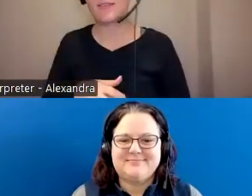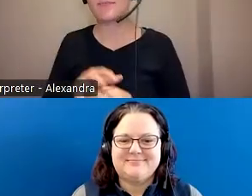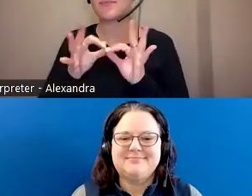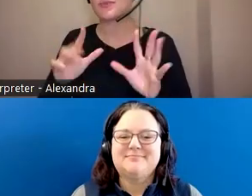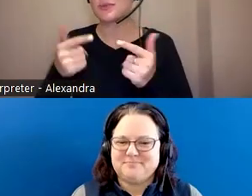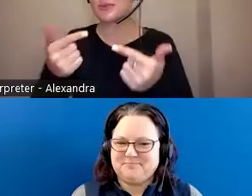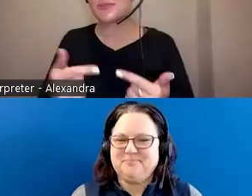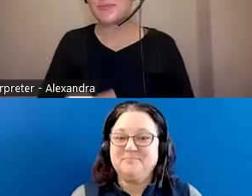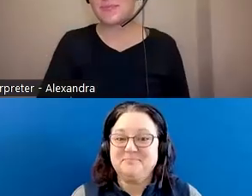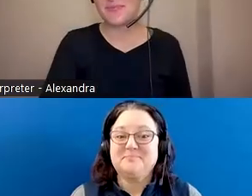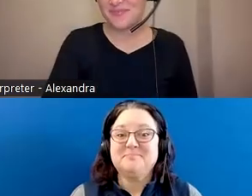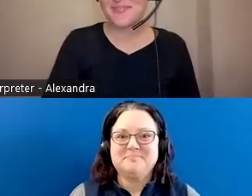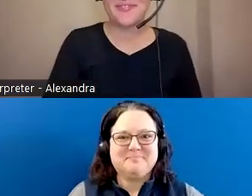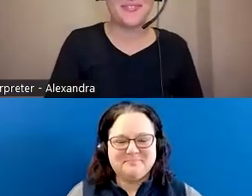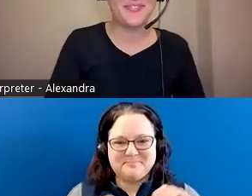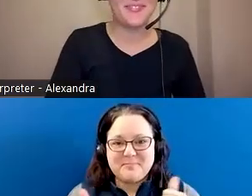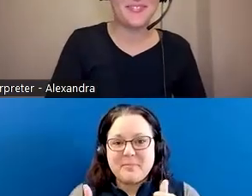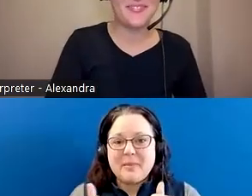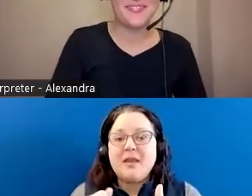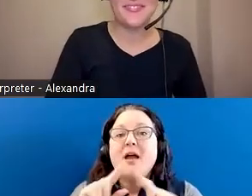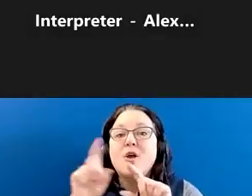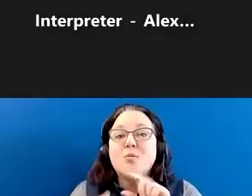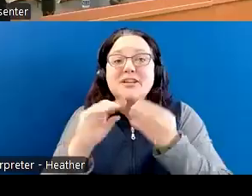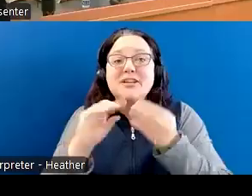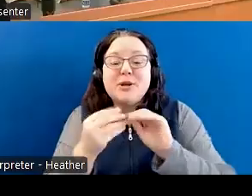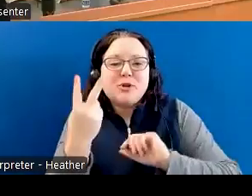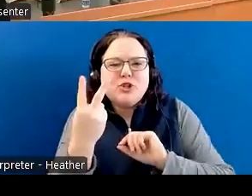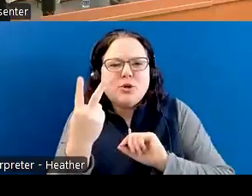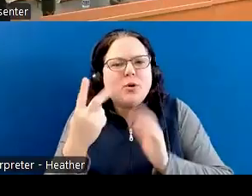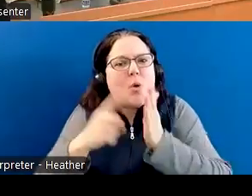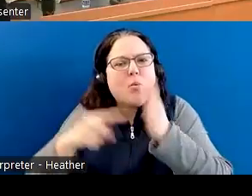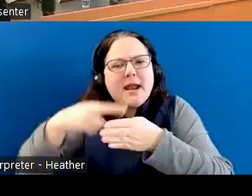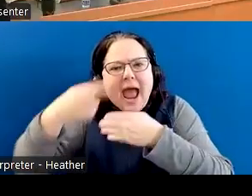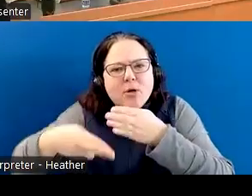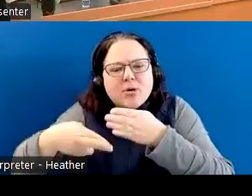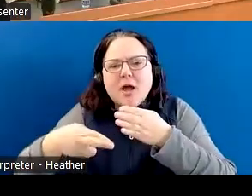Right. So question number two, what outcomes or benefits do you witness among patients,